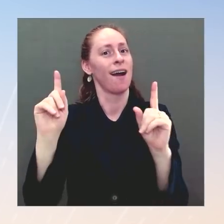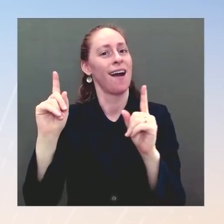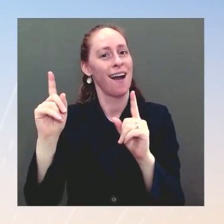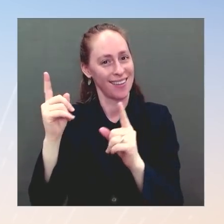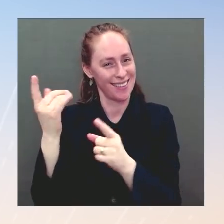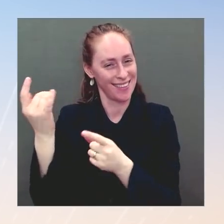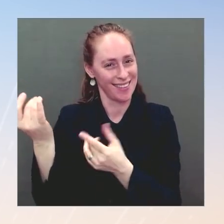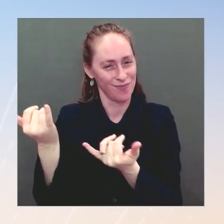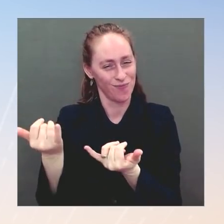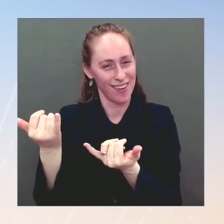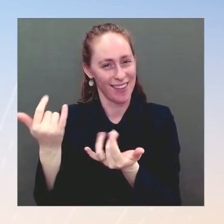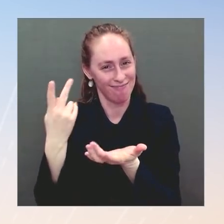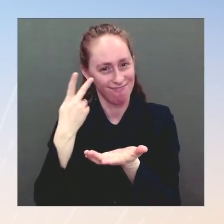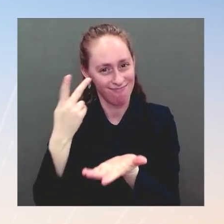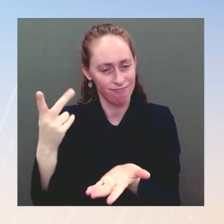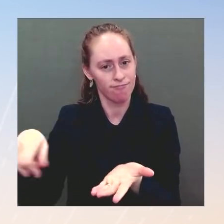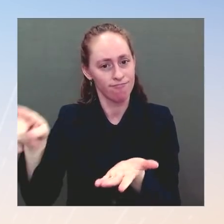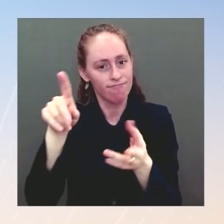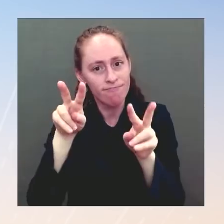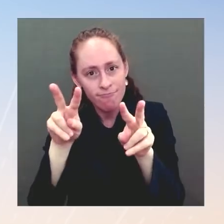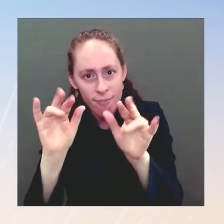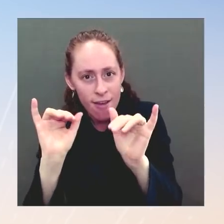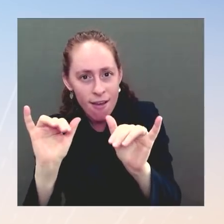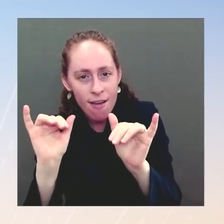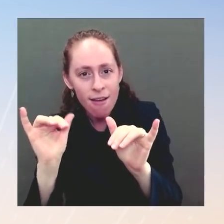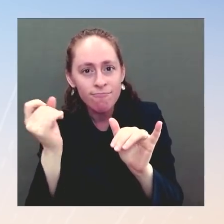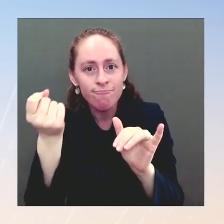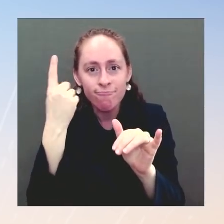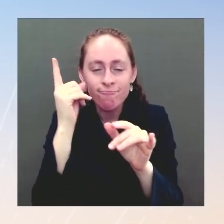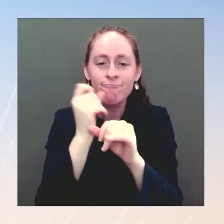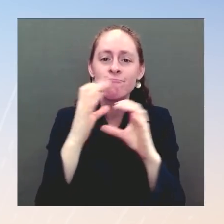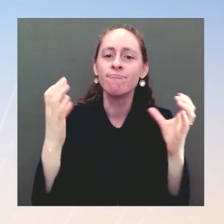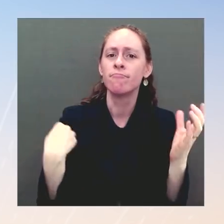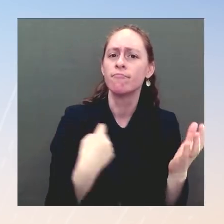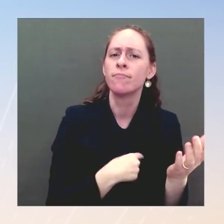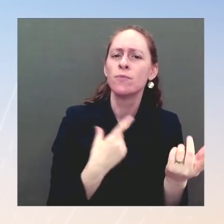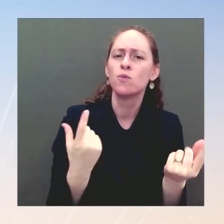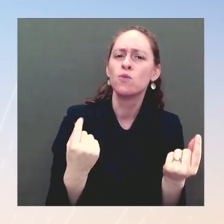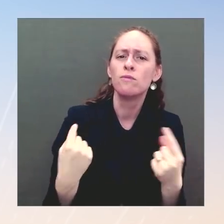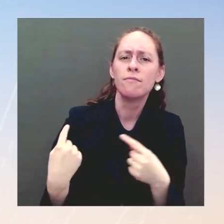So, as you all know, we announced our first tranche of sanctions in less --